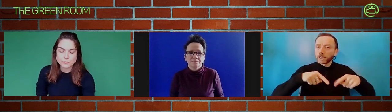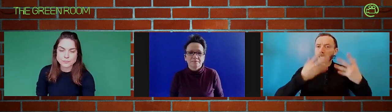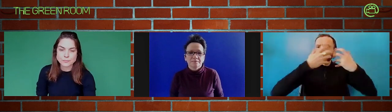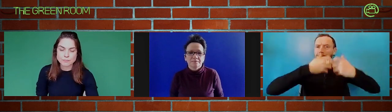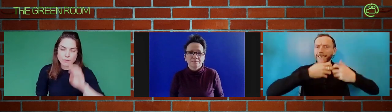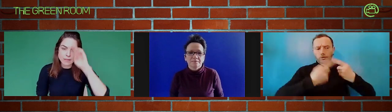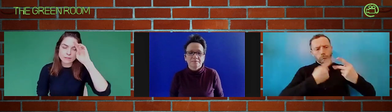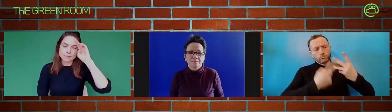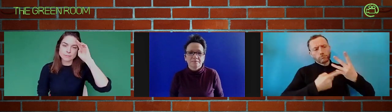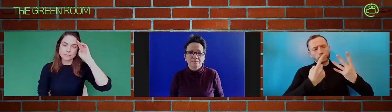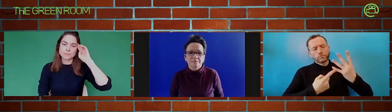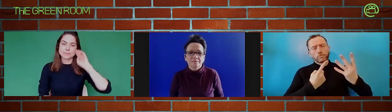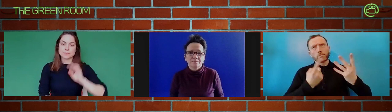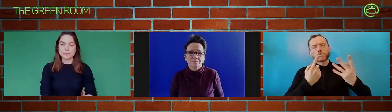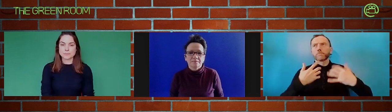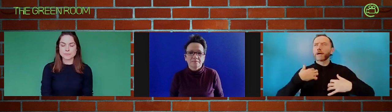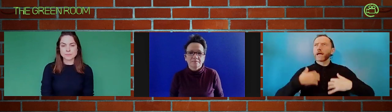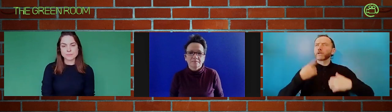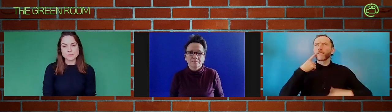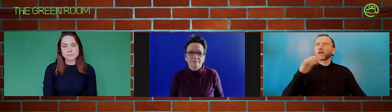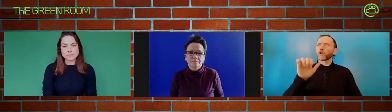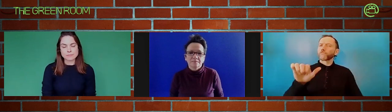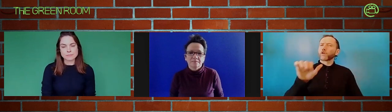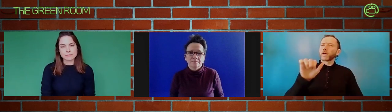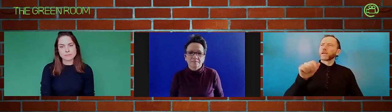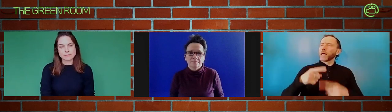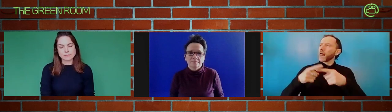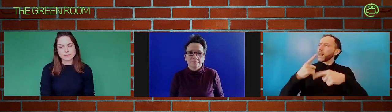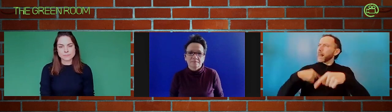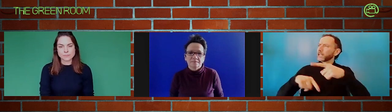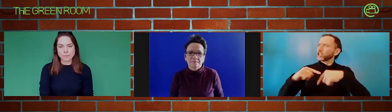last year. Was it last year? Yes, just a year ago in fact.